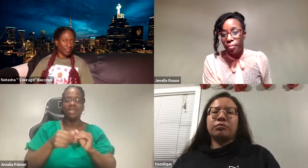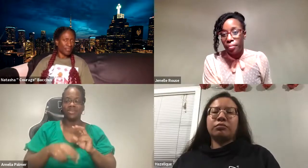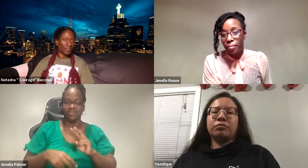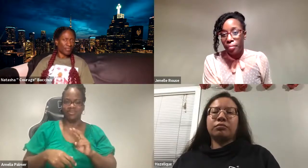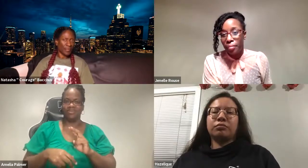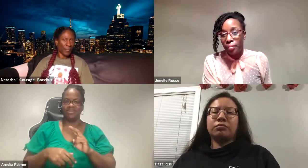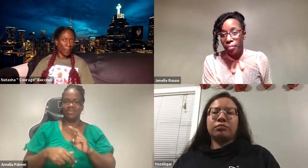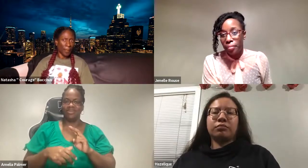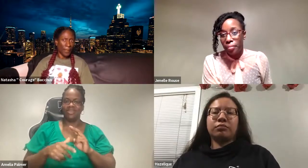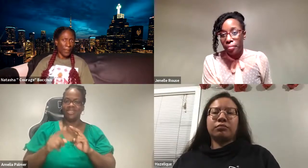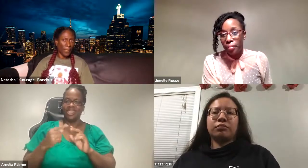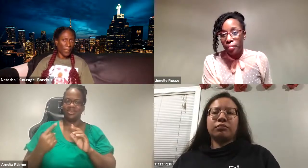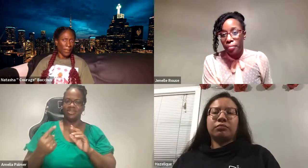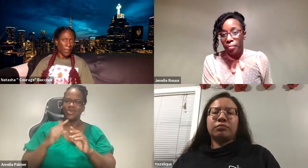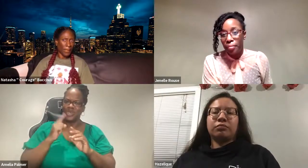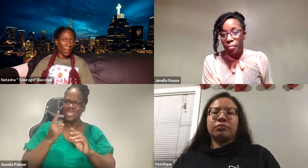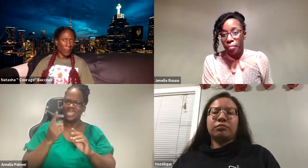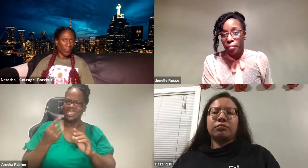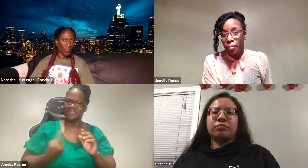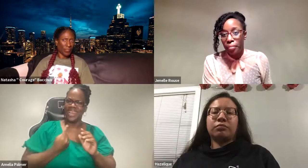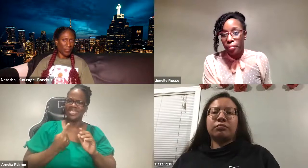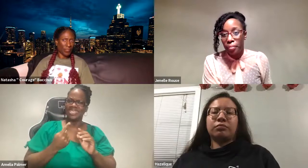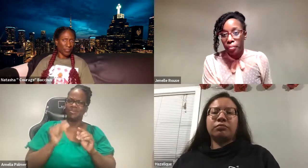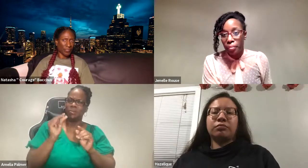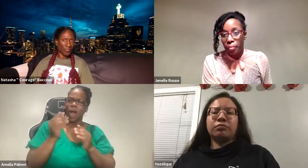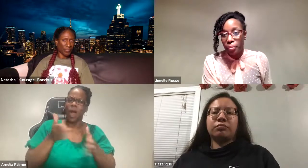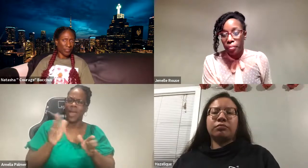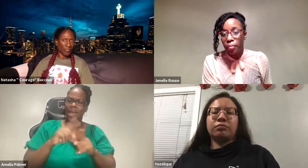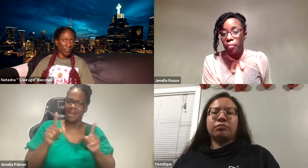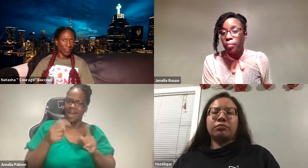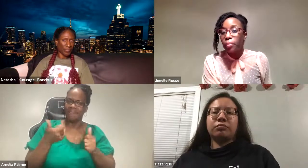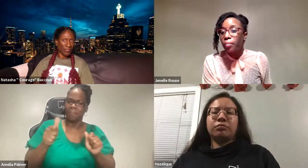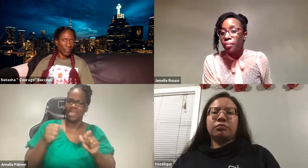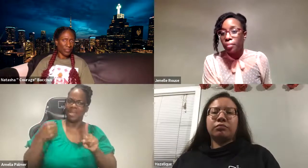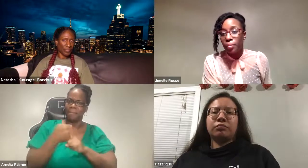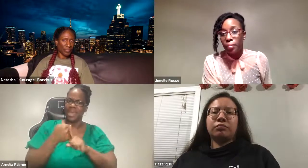sometimes people will make comments that really take me aback, that offend me in